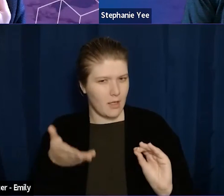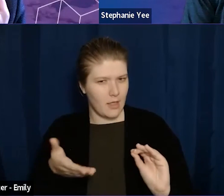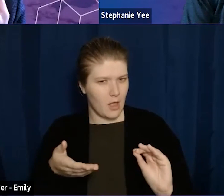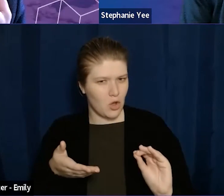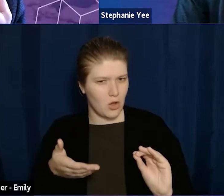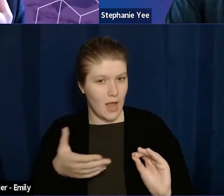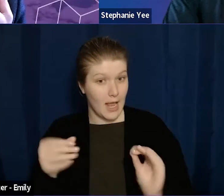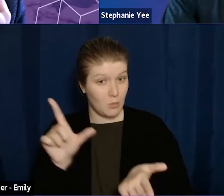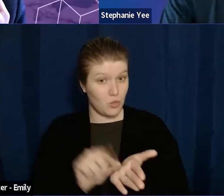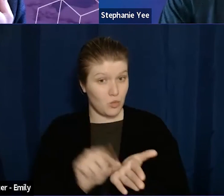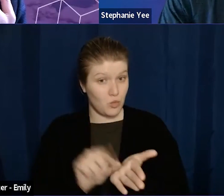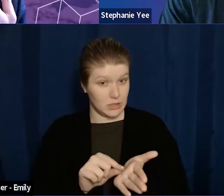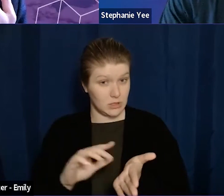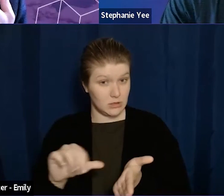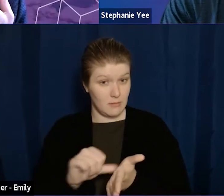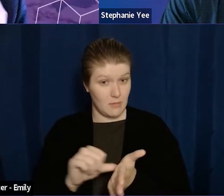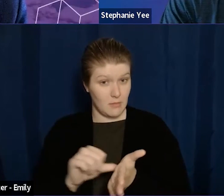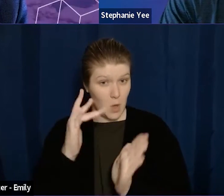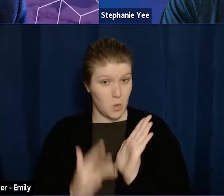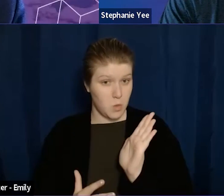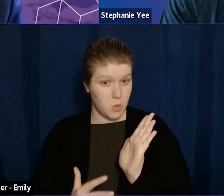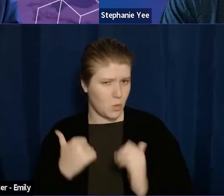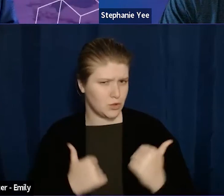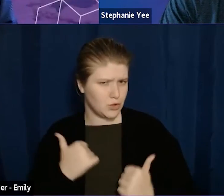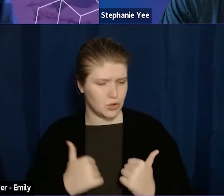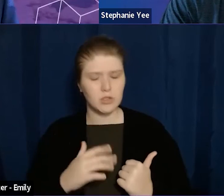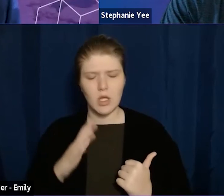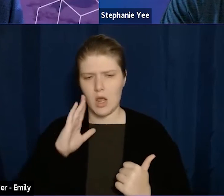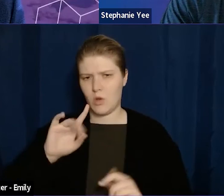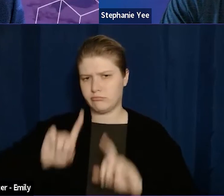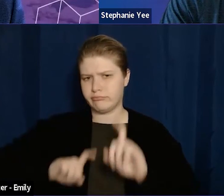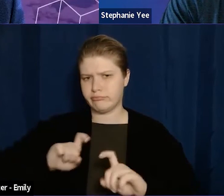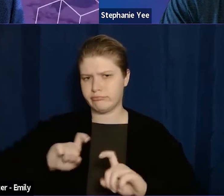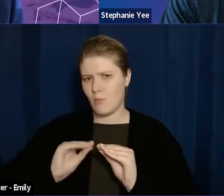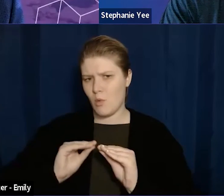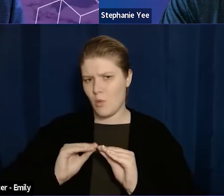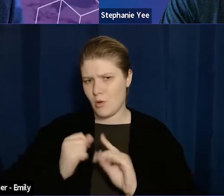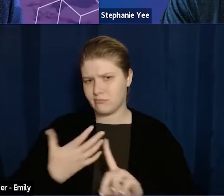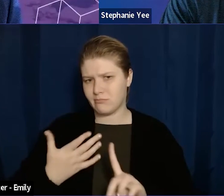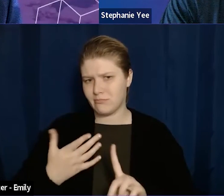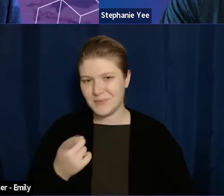So we'll take a look into that if you provide some extra information. Jeremy Leffler: Okay.